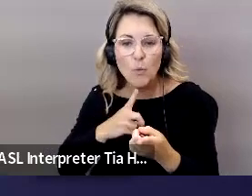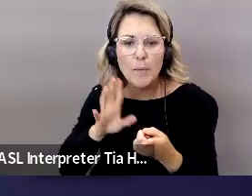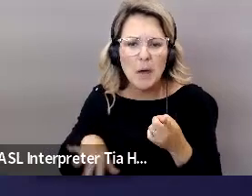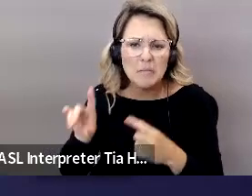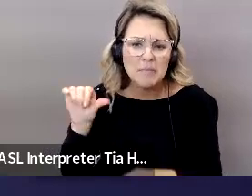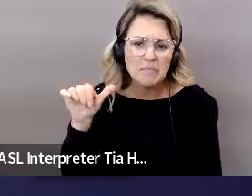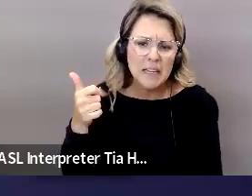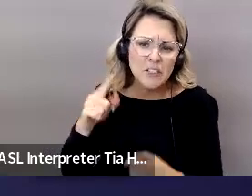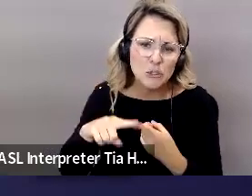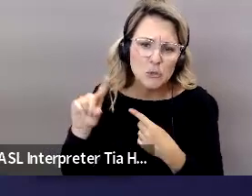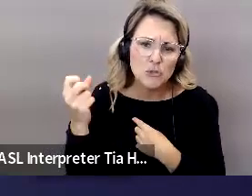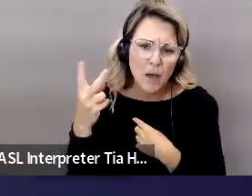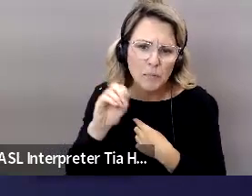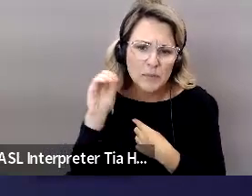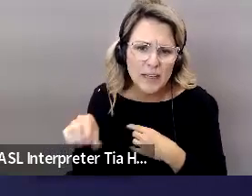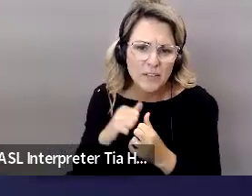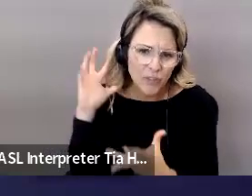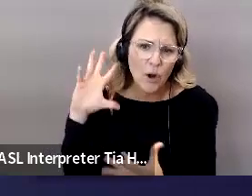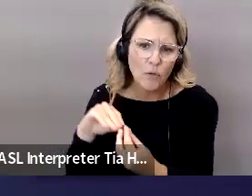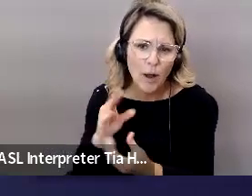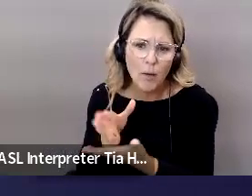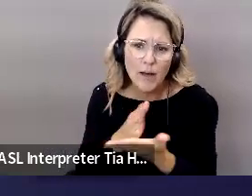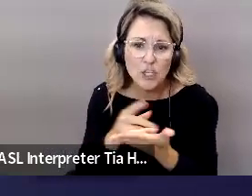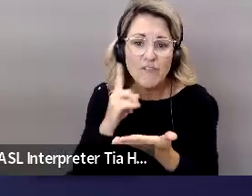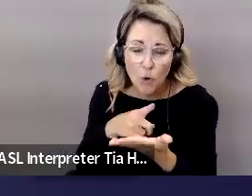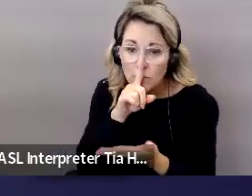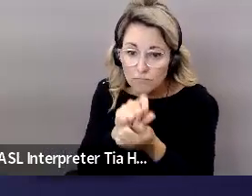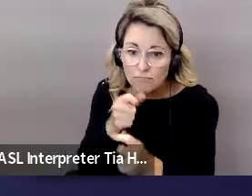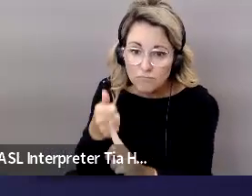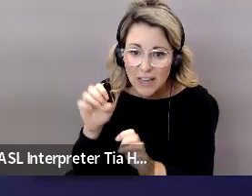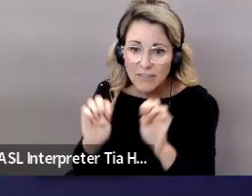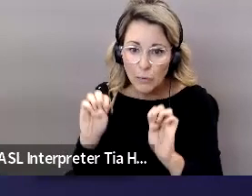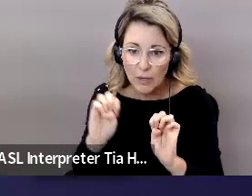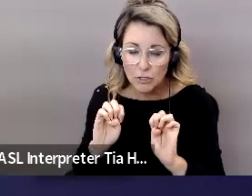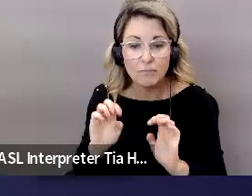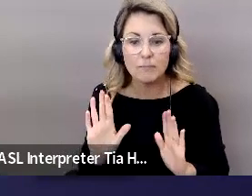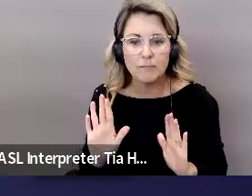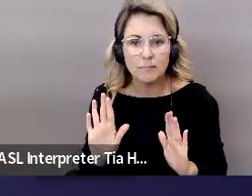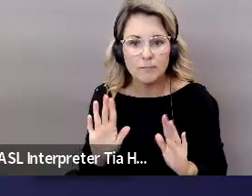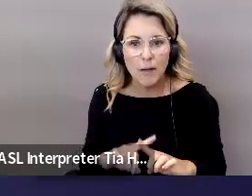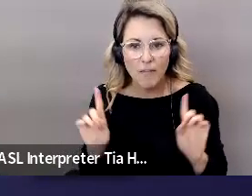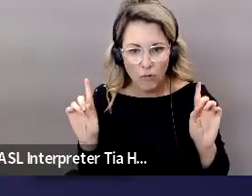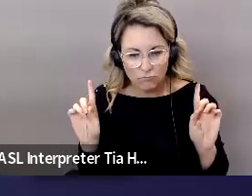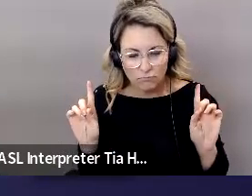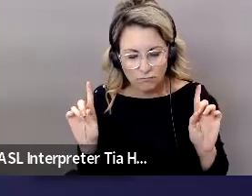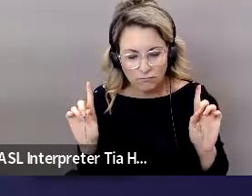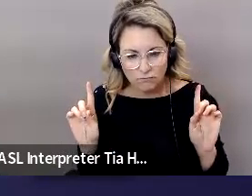12% of the overall budget for the evaluation. However, for example, a proposal that we're